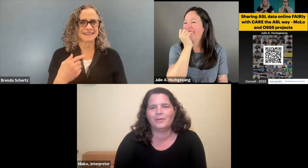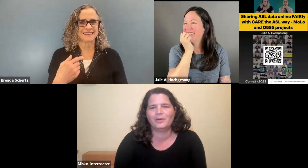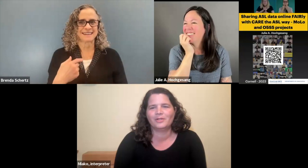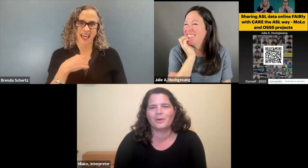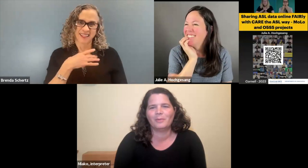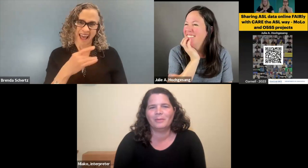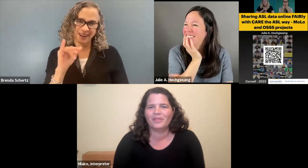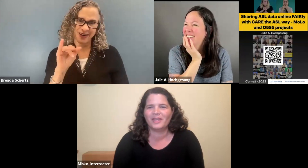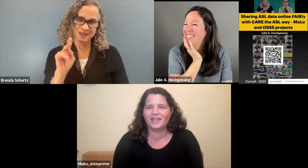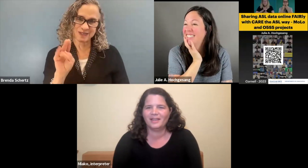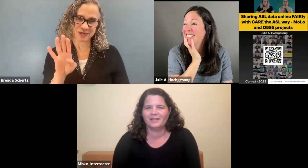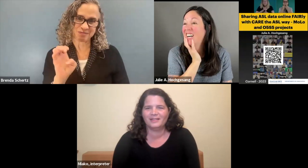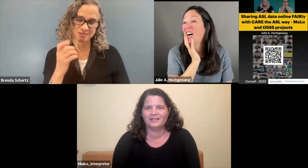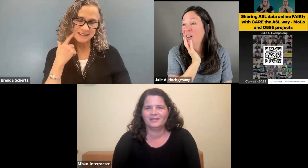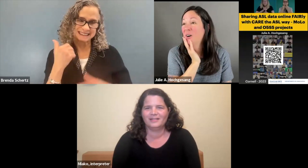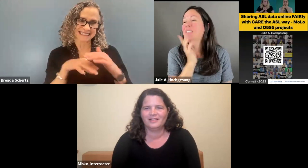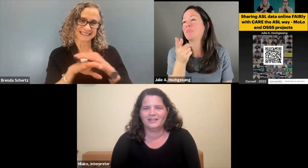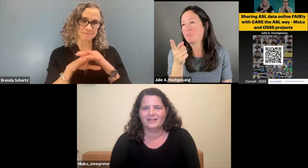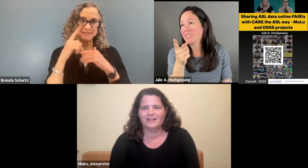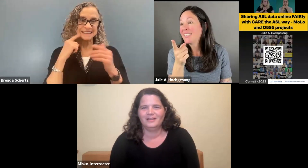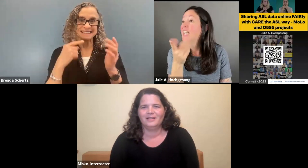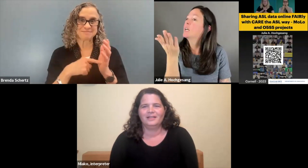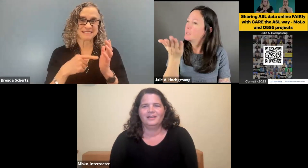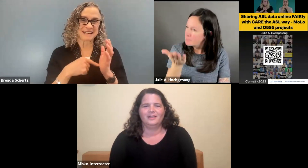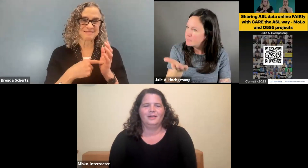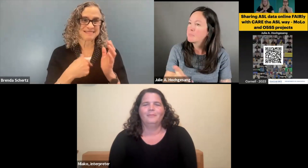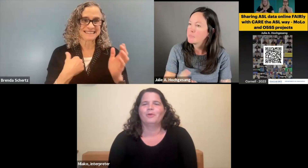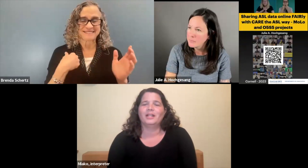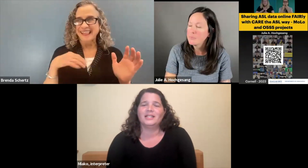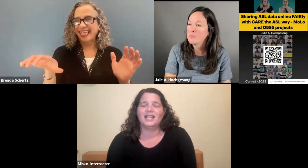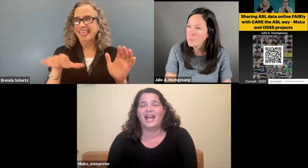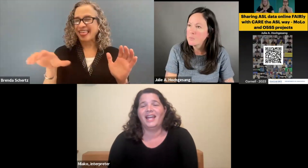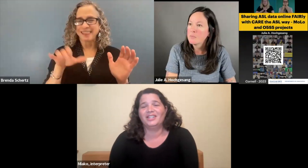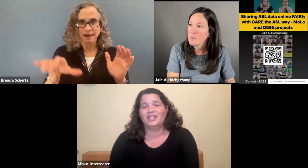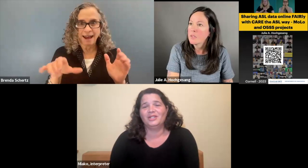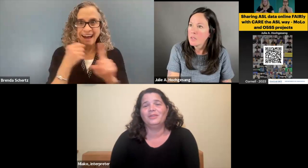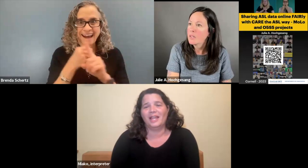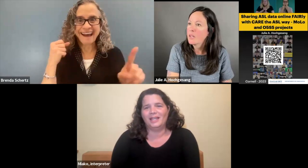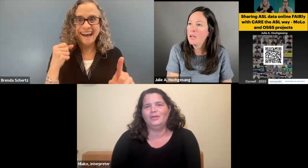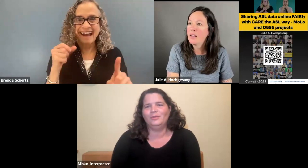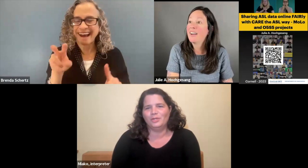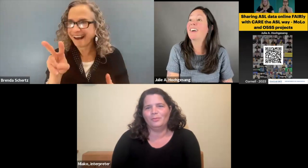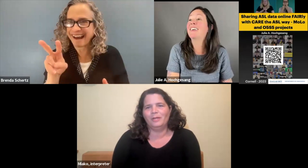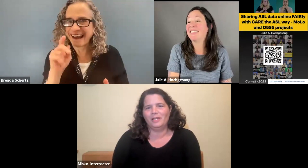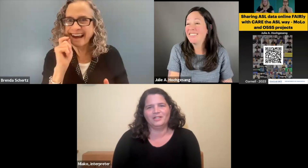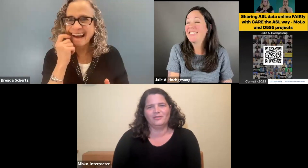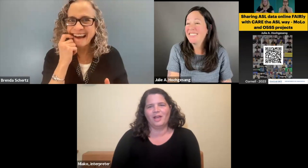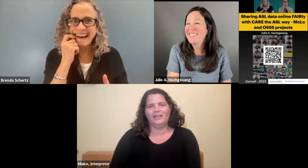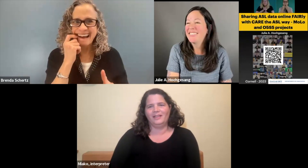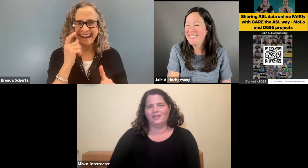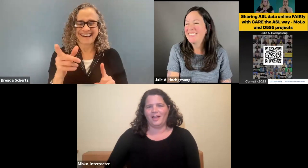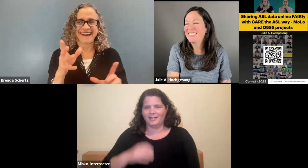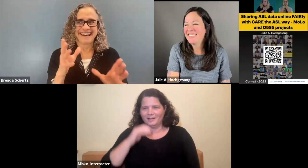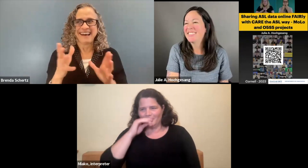curious what people think I actually do like YouTube because you're right I can go